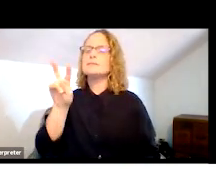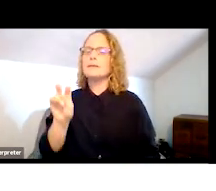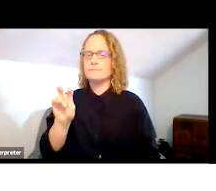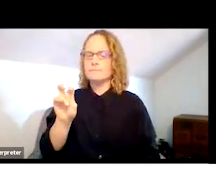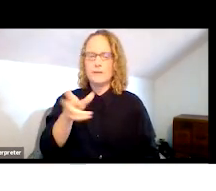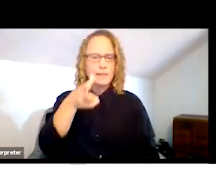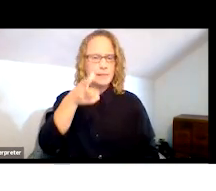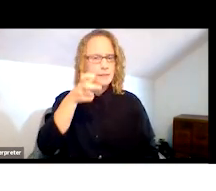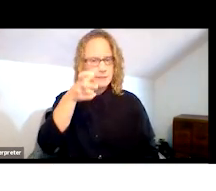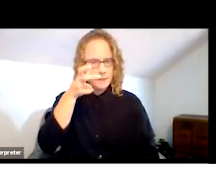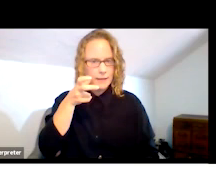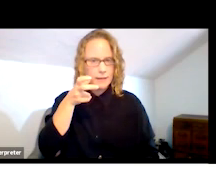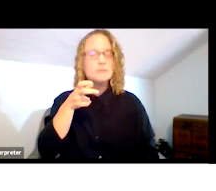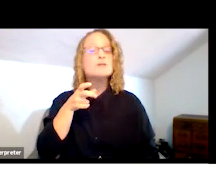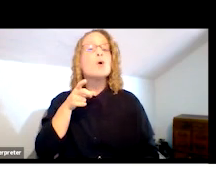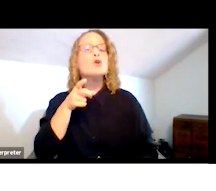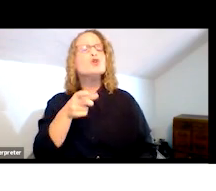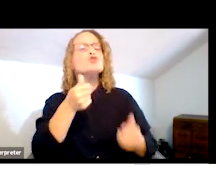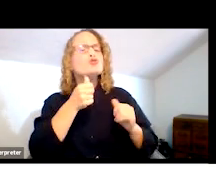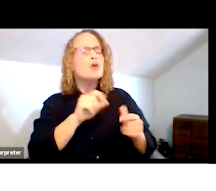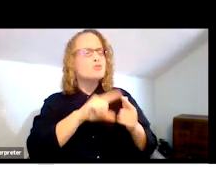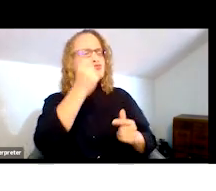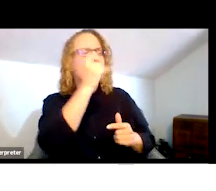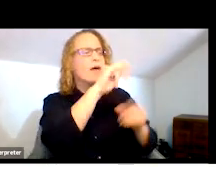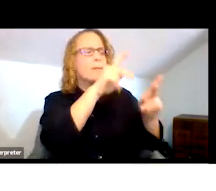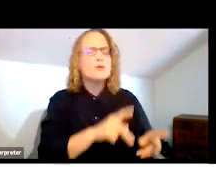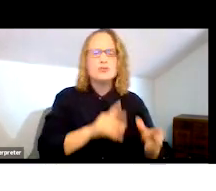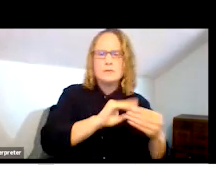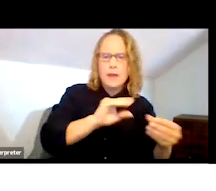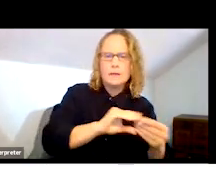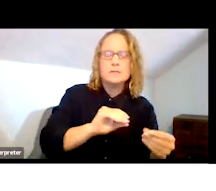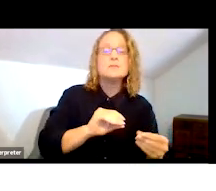So, the first step to engaging in active listening